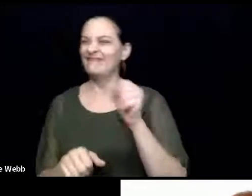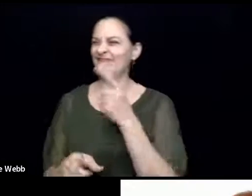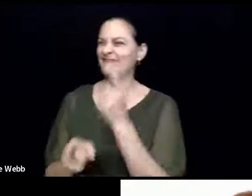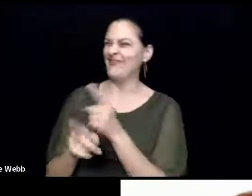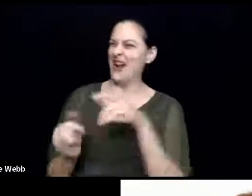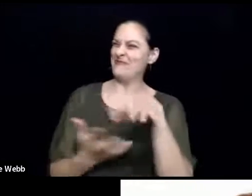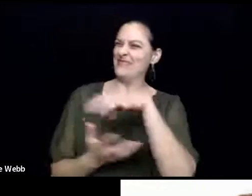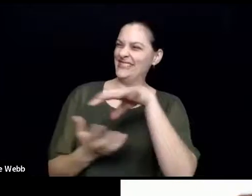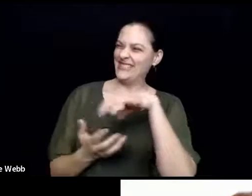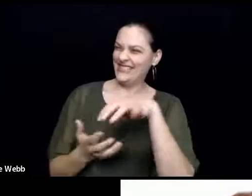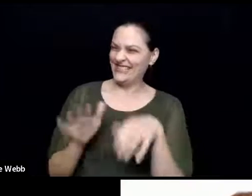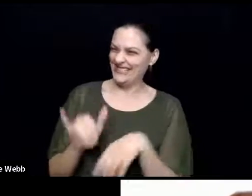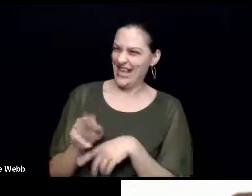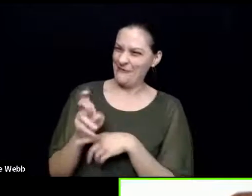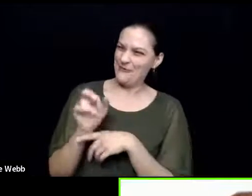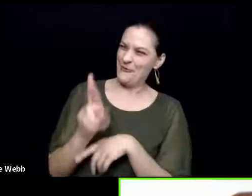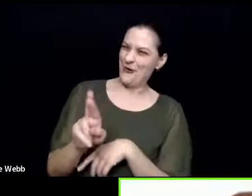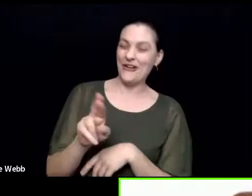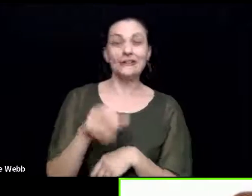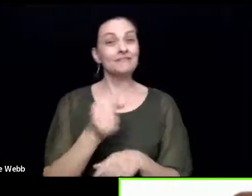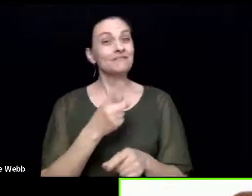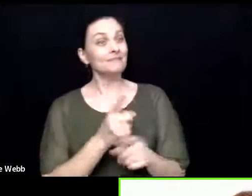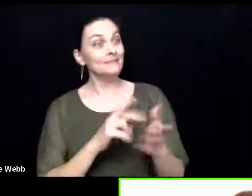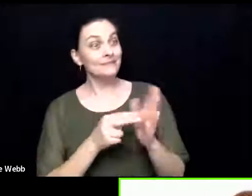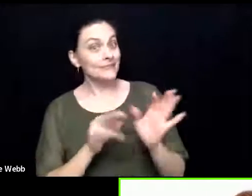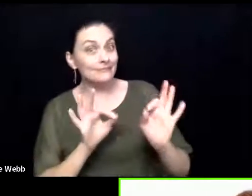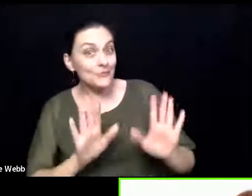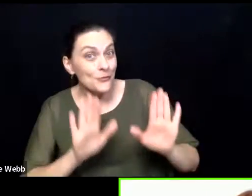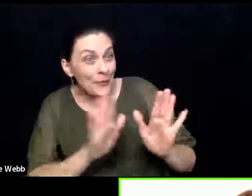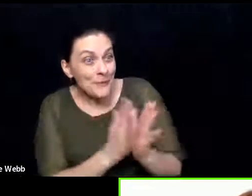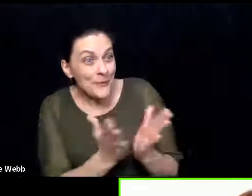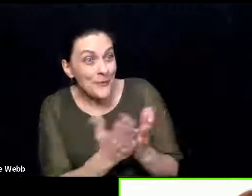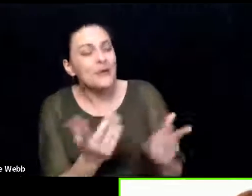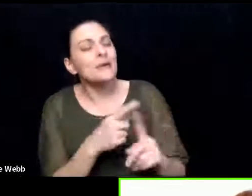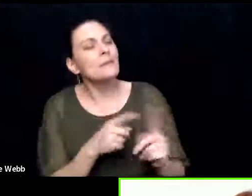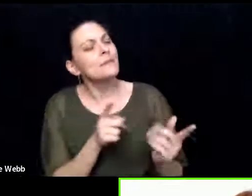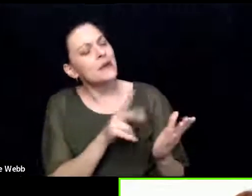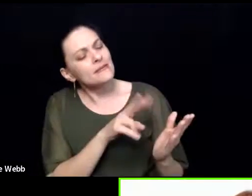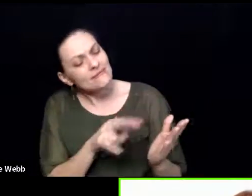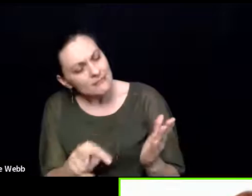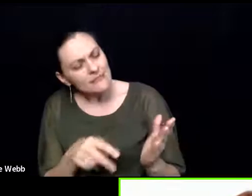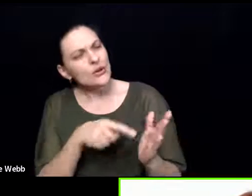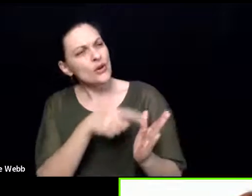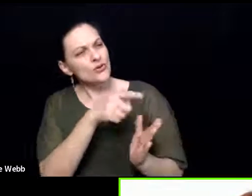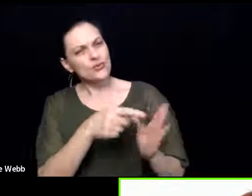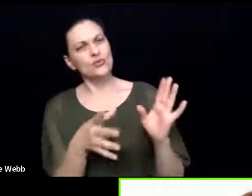And you write about your father's death and how that catalyzed and let you to an investigation